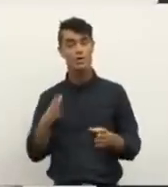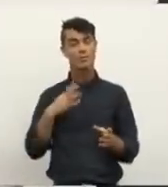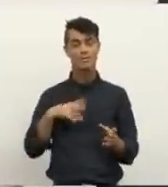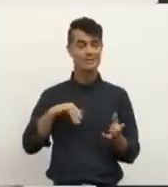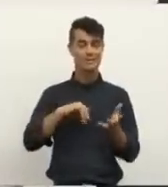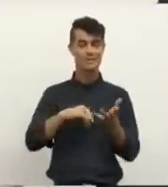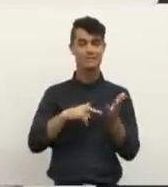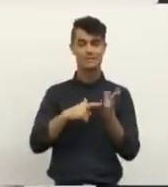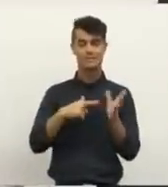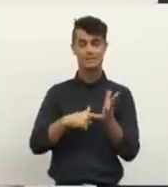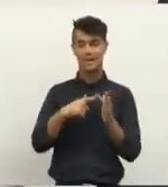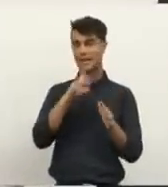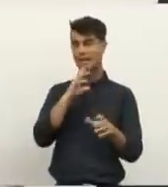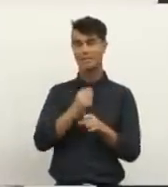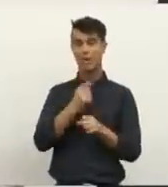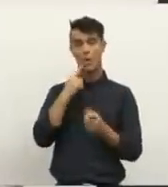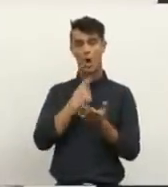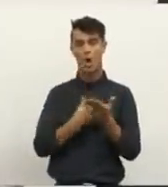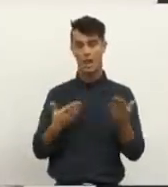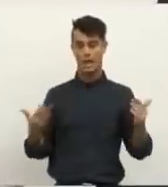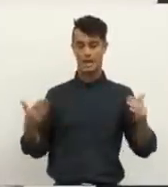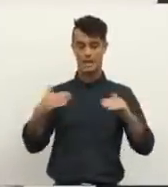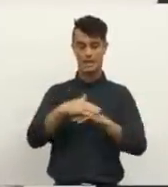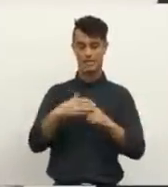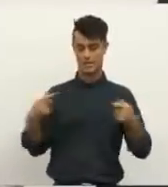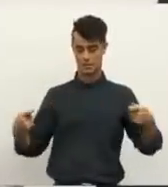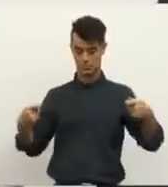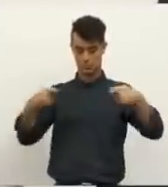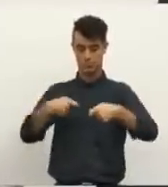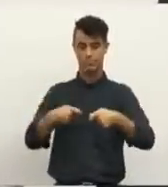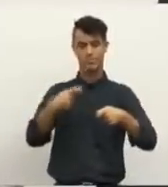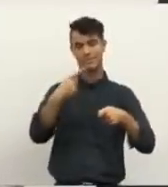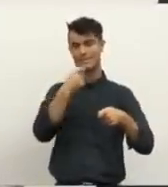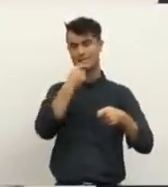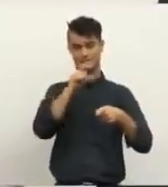would only fund in a certain percentage of that, so that's one good thing.